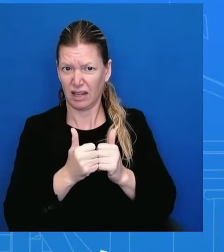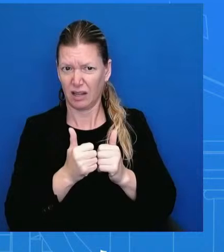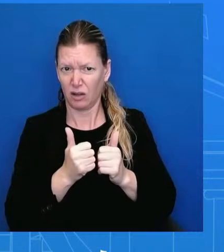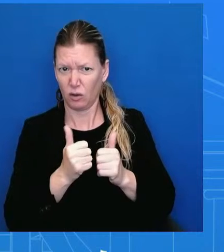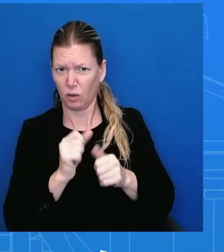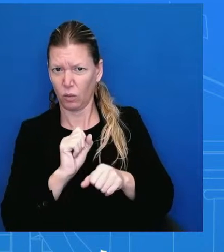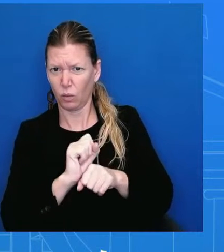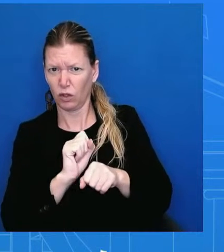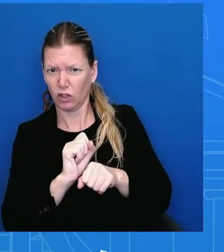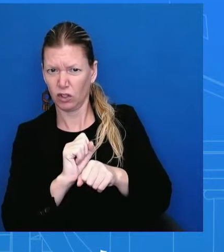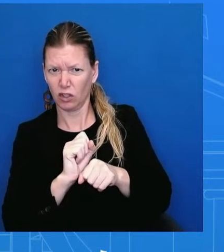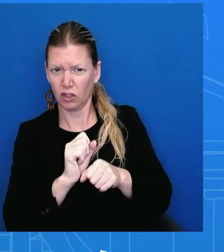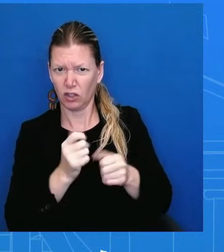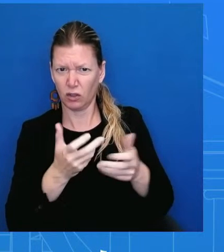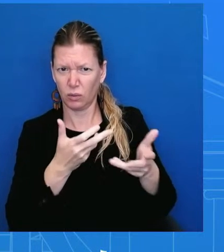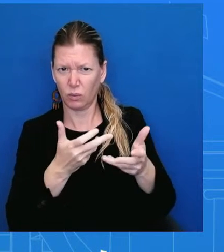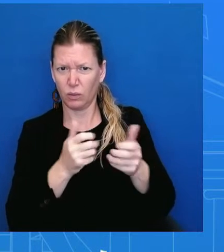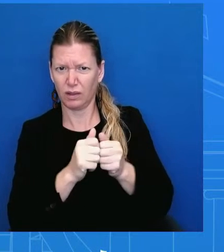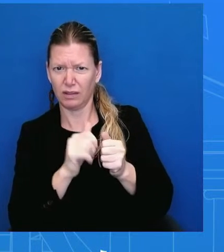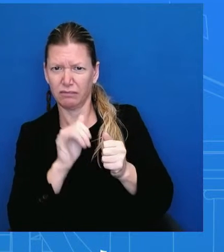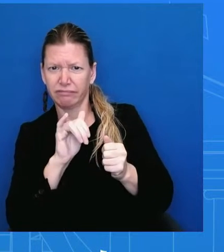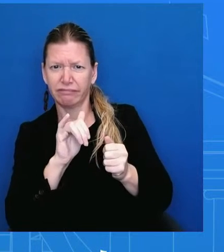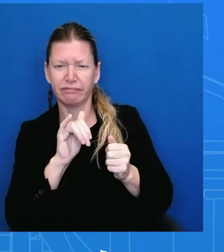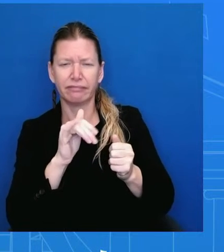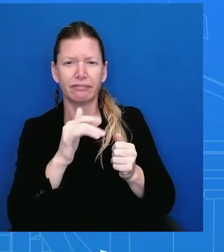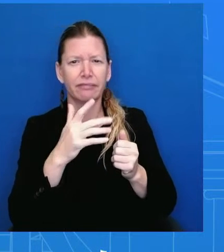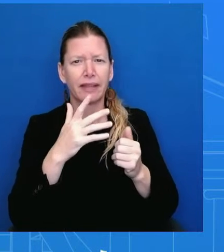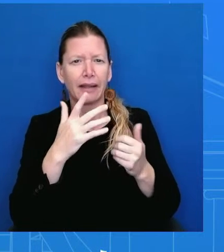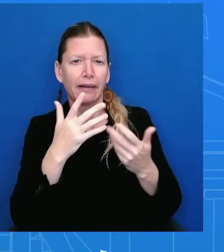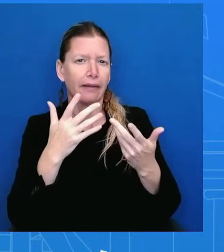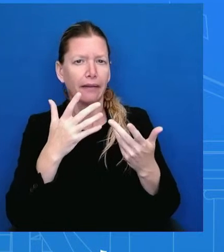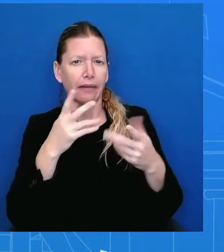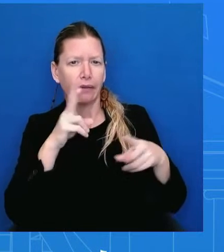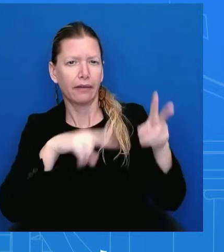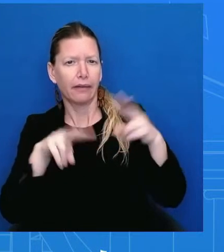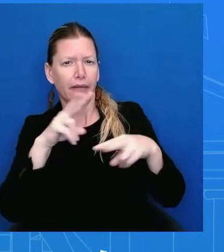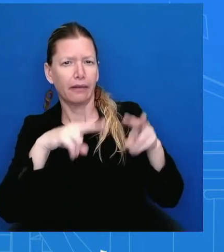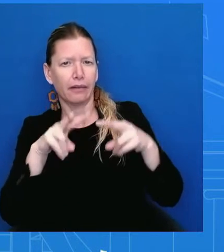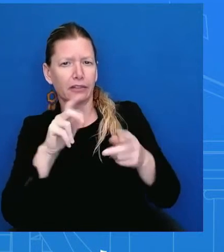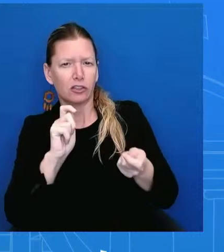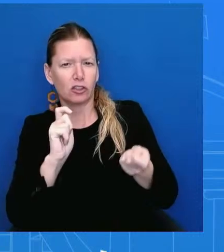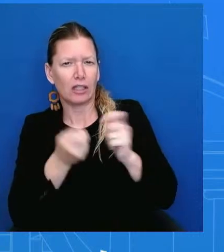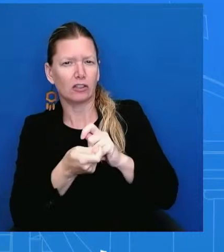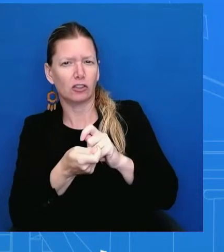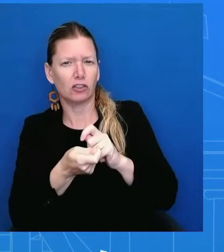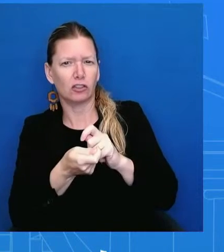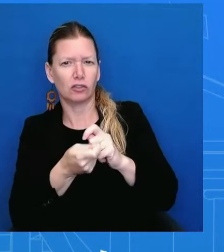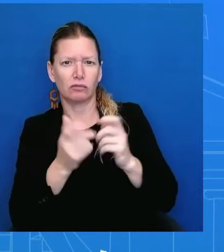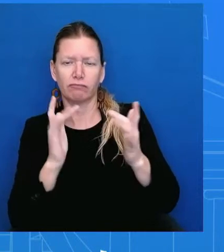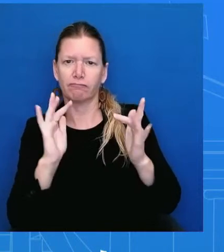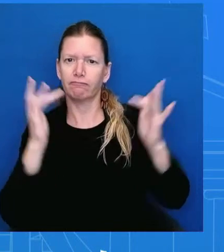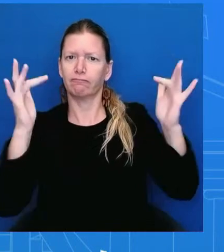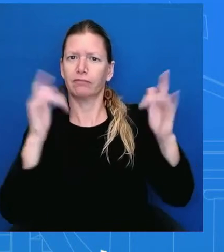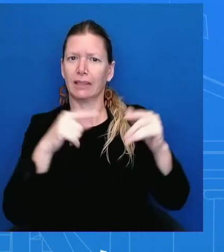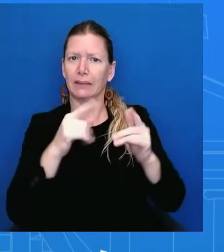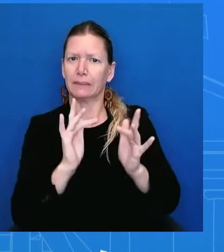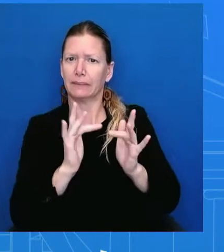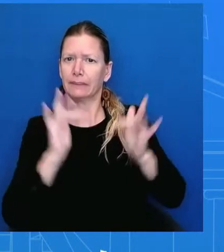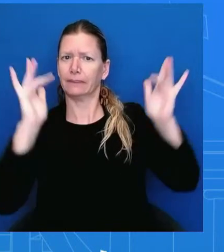an image change to revamp him to make him shinier and brighter, if you will? Ms. Jean-Pierre: So, I'm not going to speak to the Republican convention.